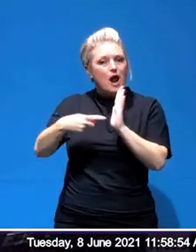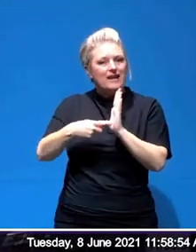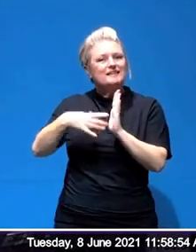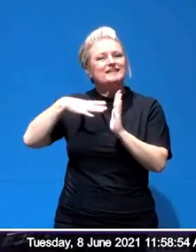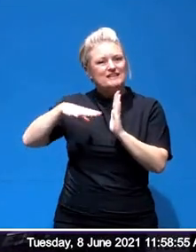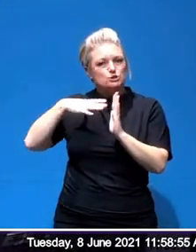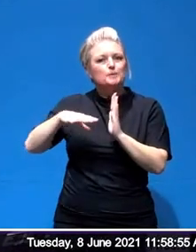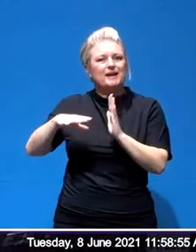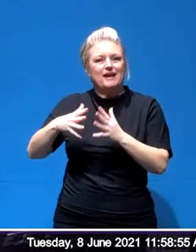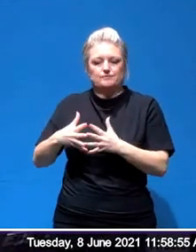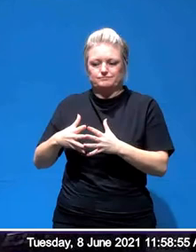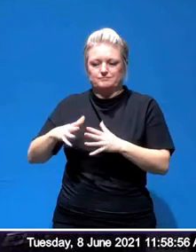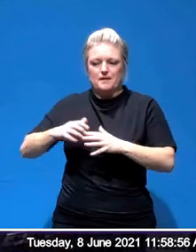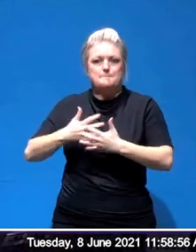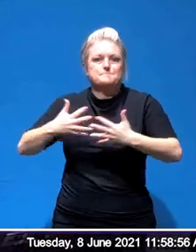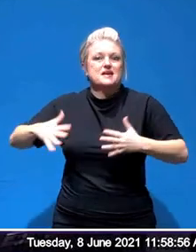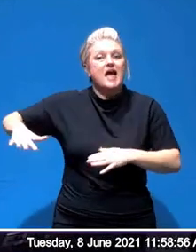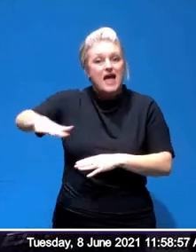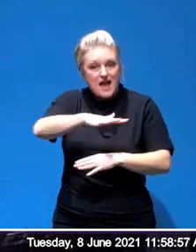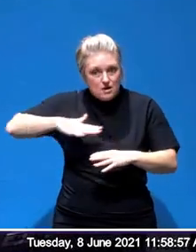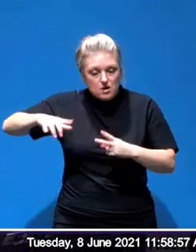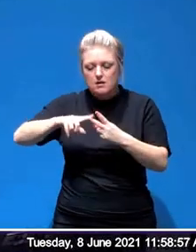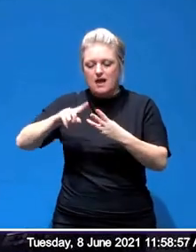of existing tiles with slip-resistant flooring.